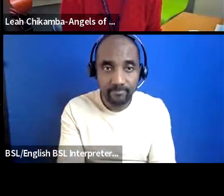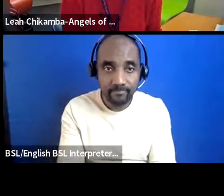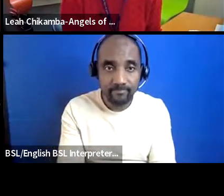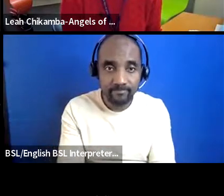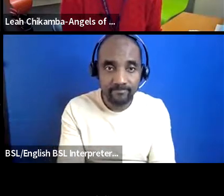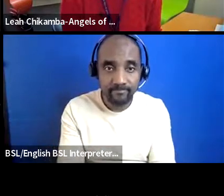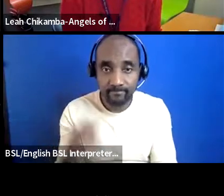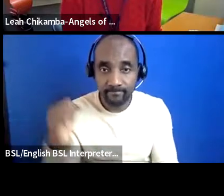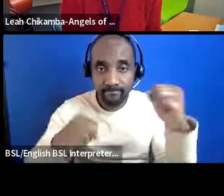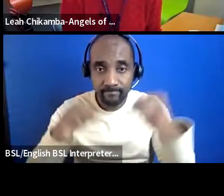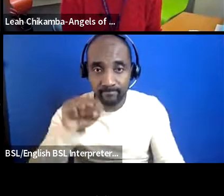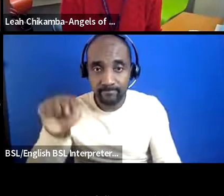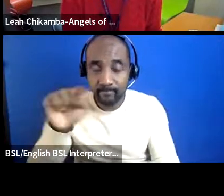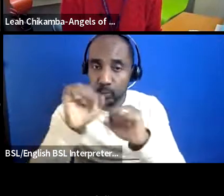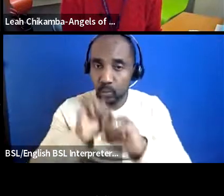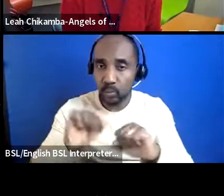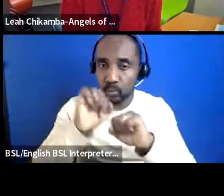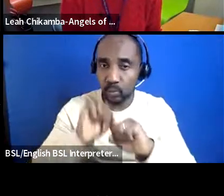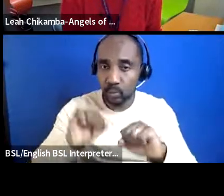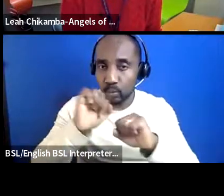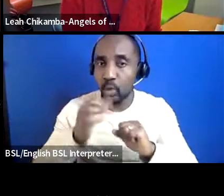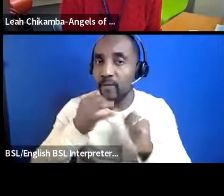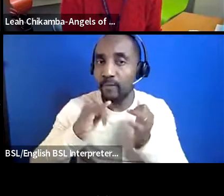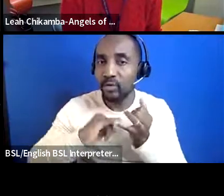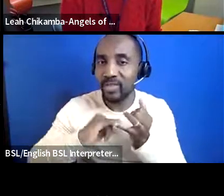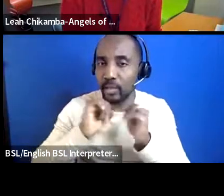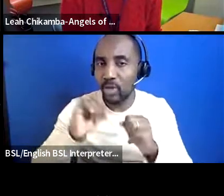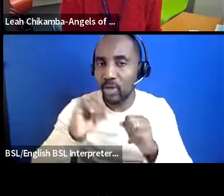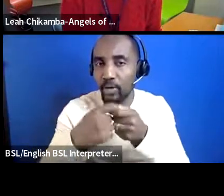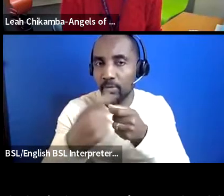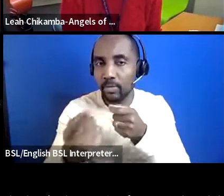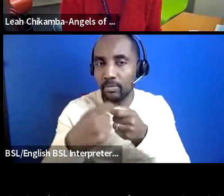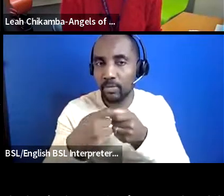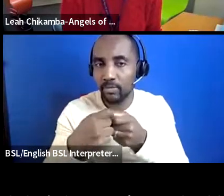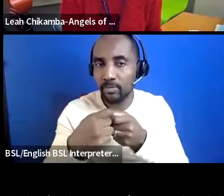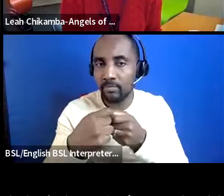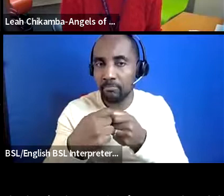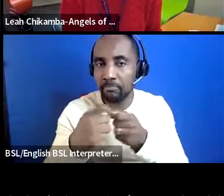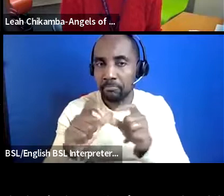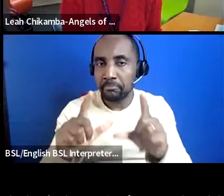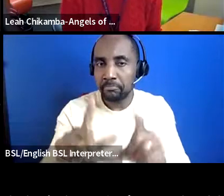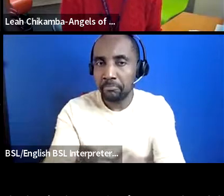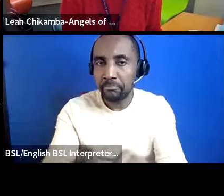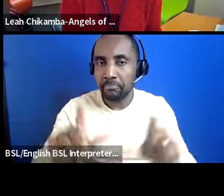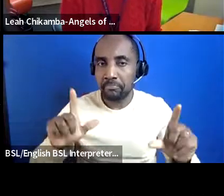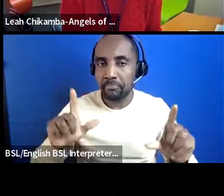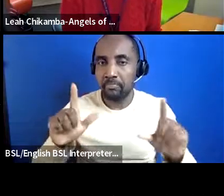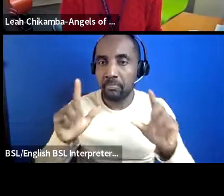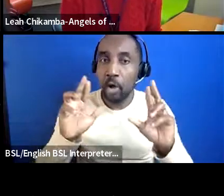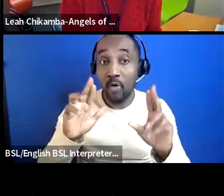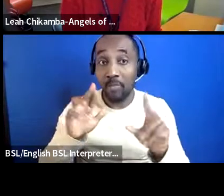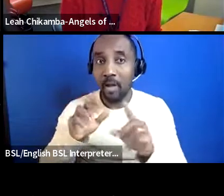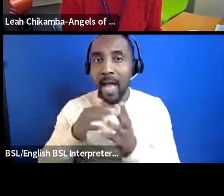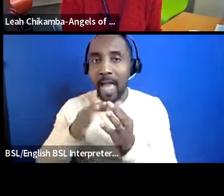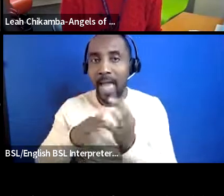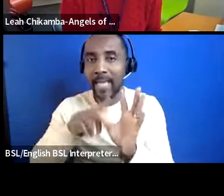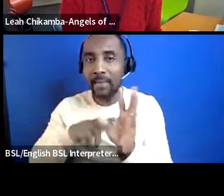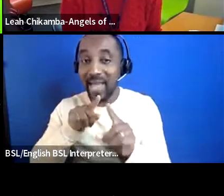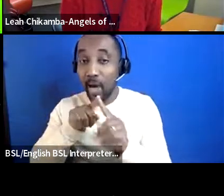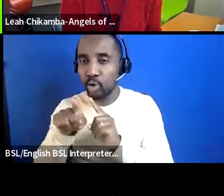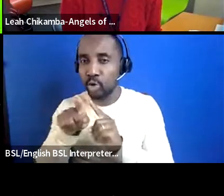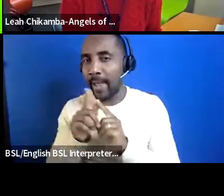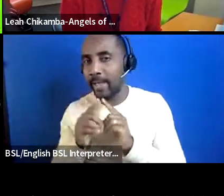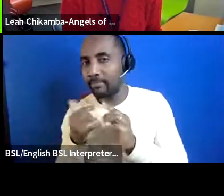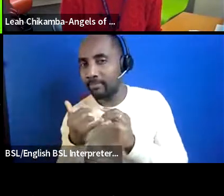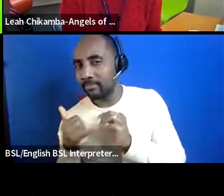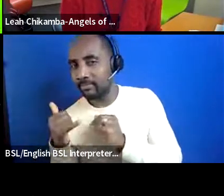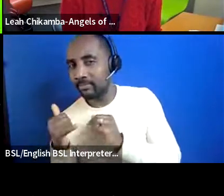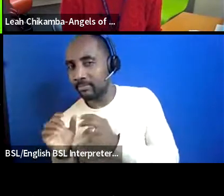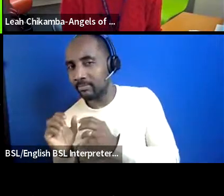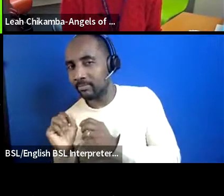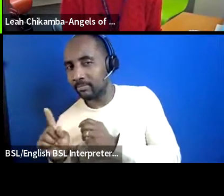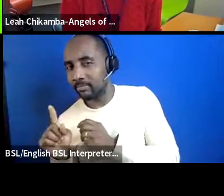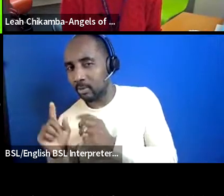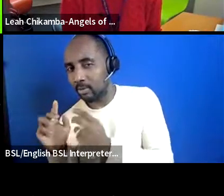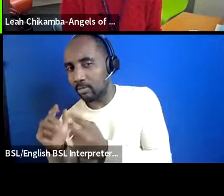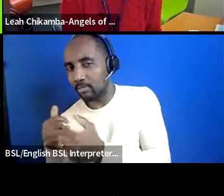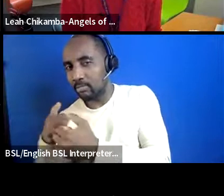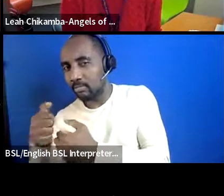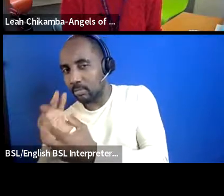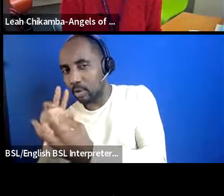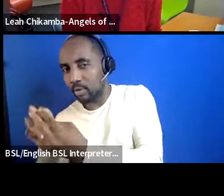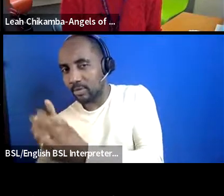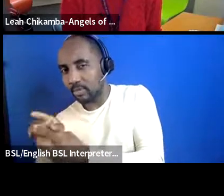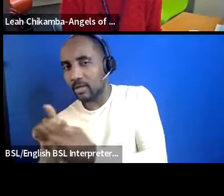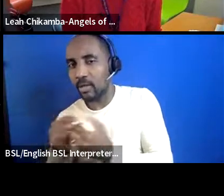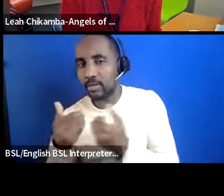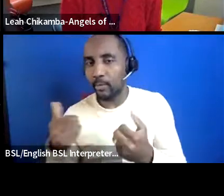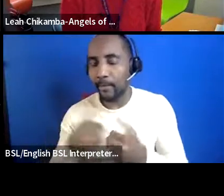give her another few seconds and then i'll try and and reach her outside of this